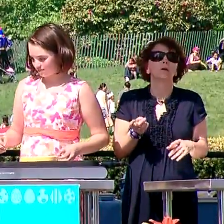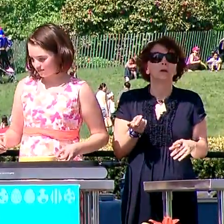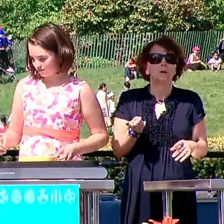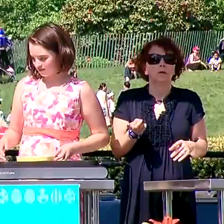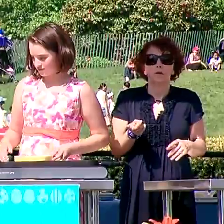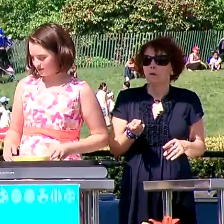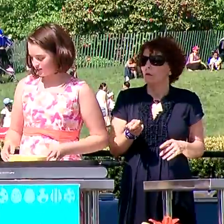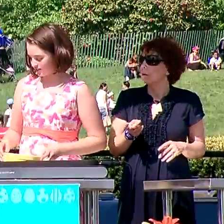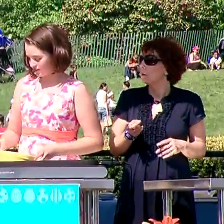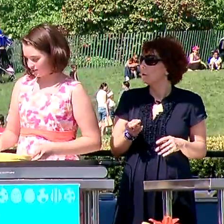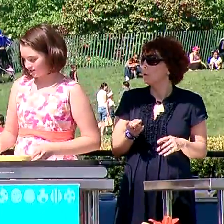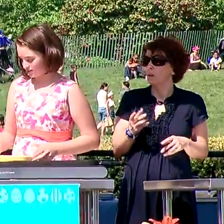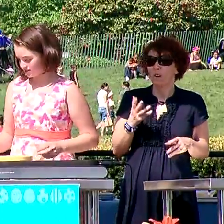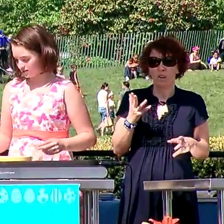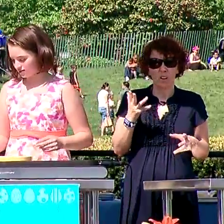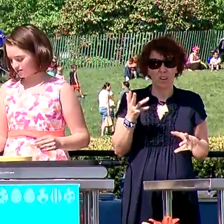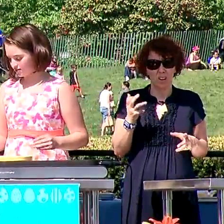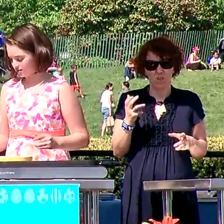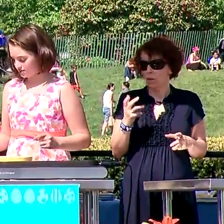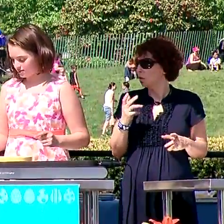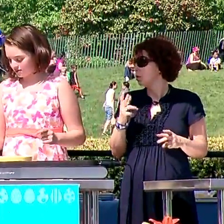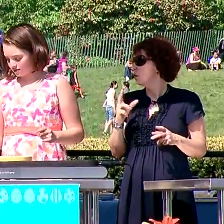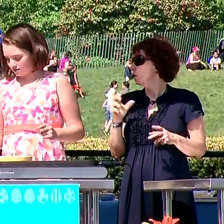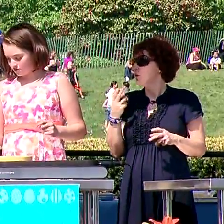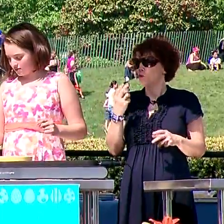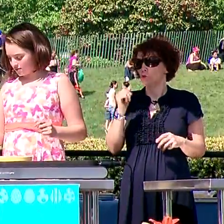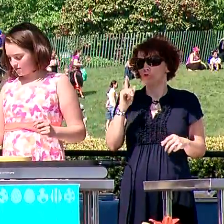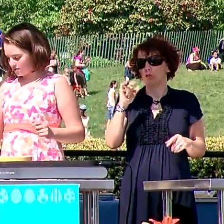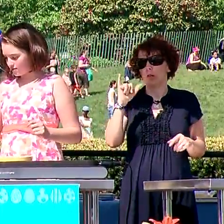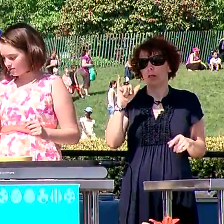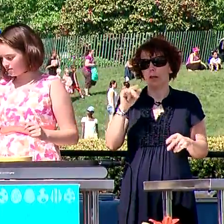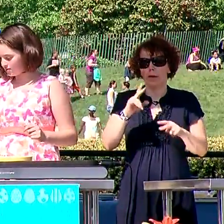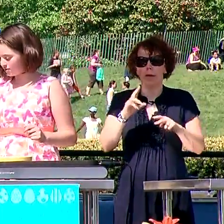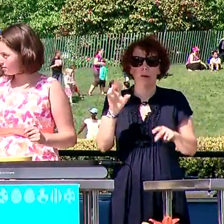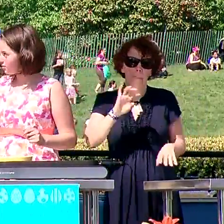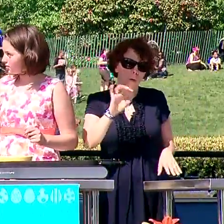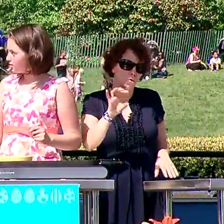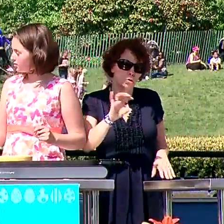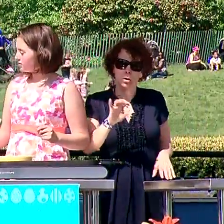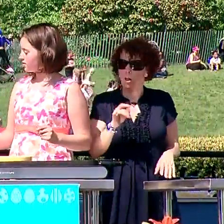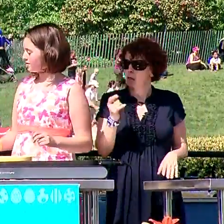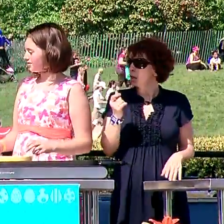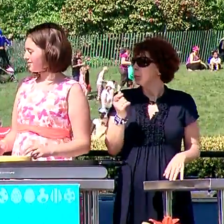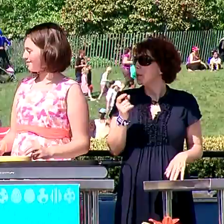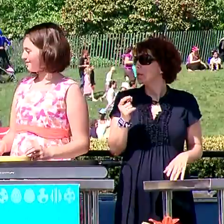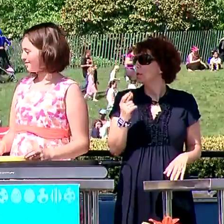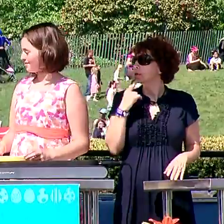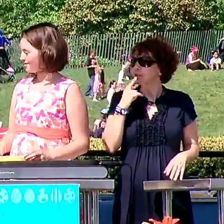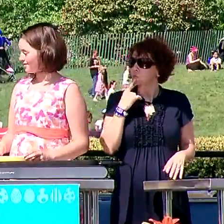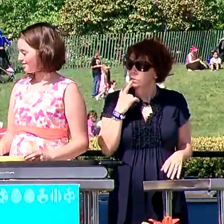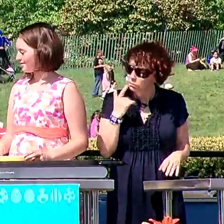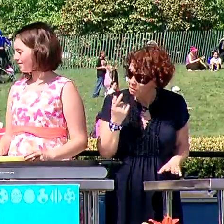Do you want some chili -- want some chili powder? A little bit? Oh, I love this, she's so , a little chili powder.